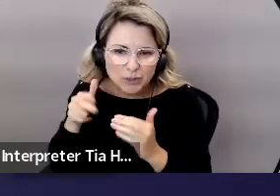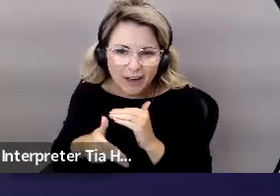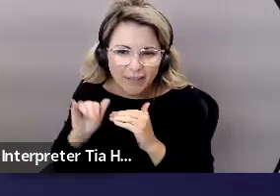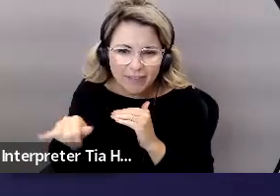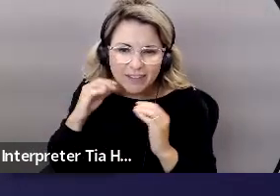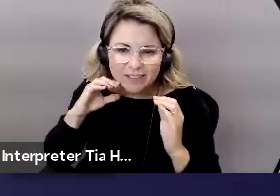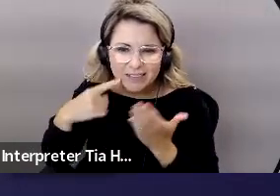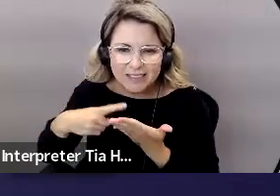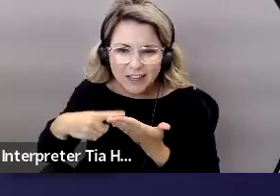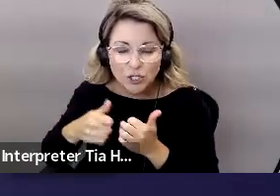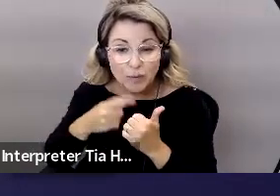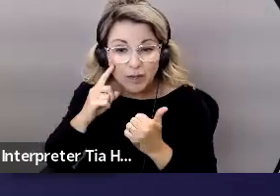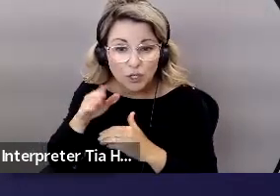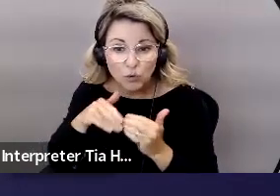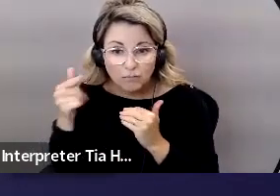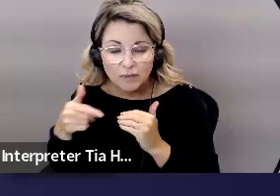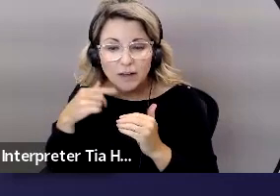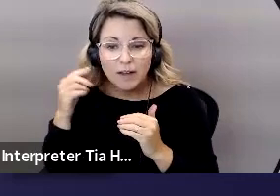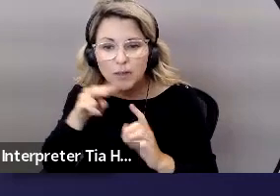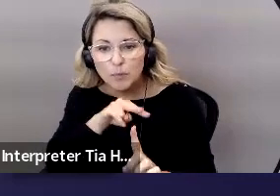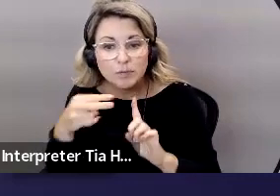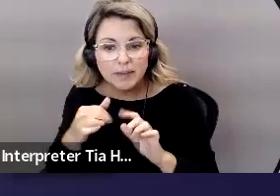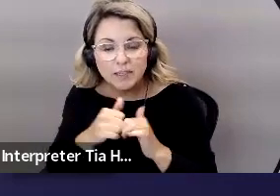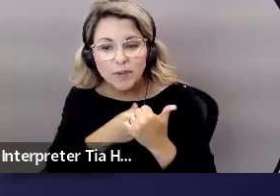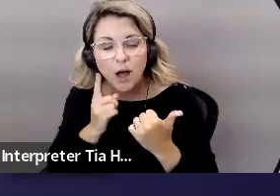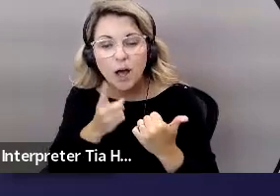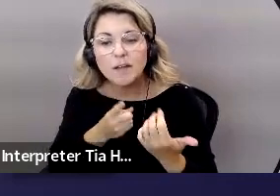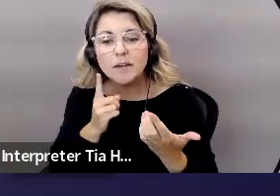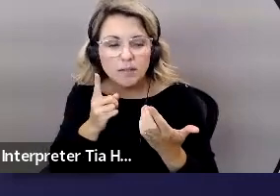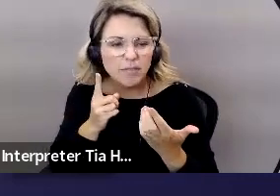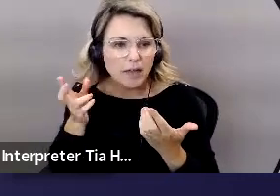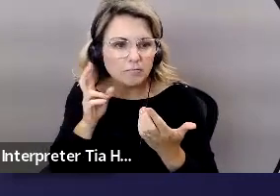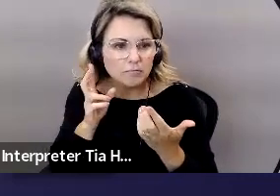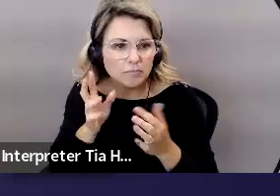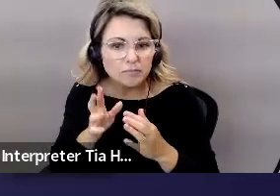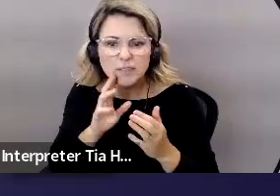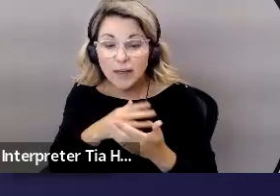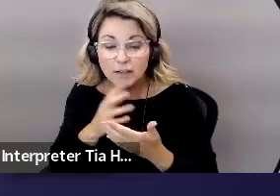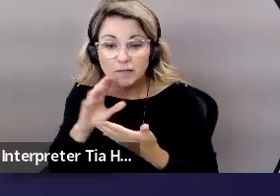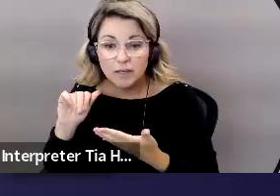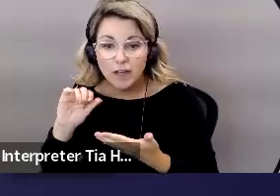your perspective on the evaluation and quality assurance section. Could we skip right along to